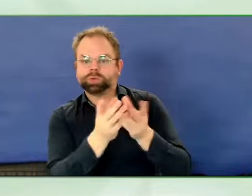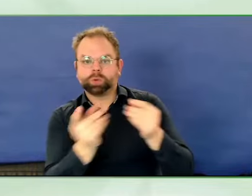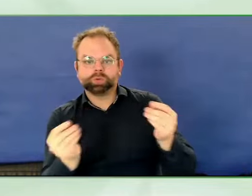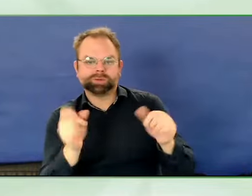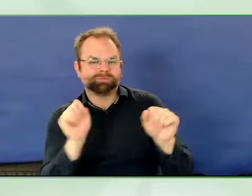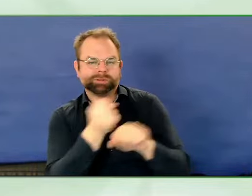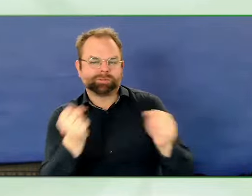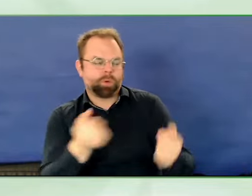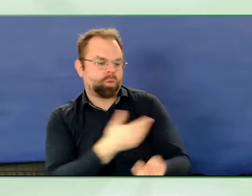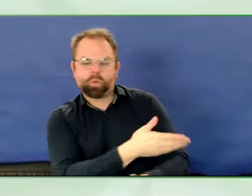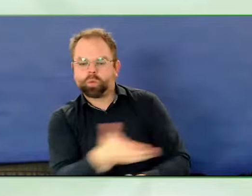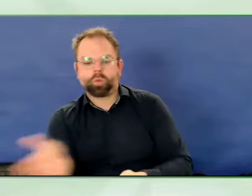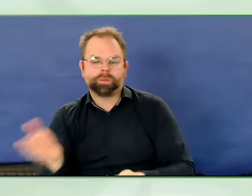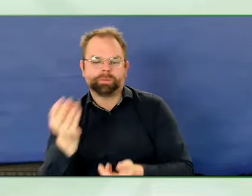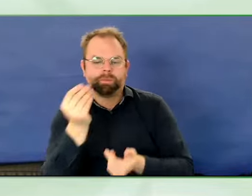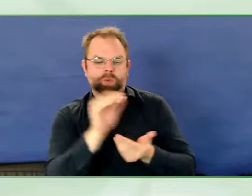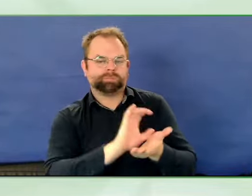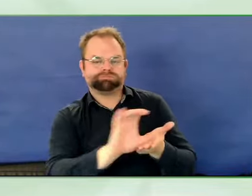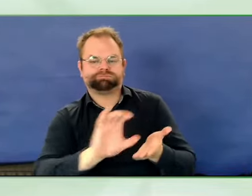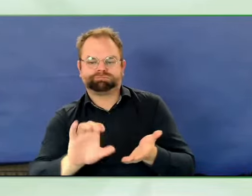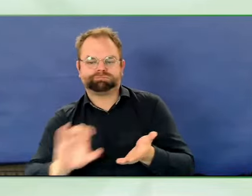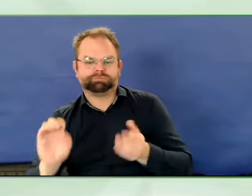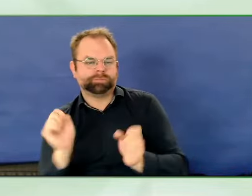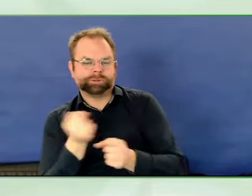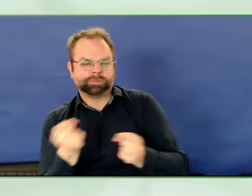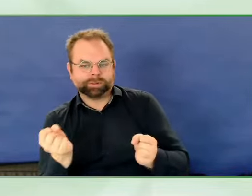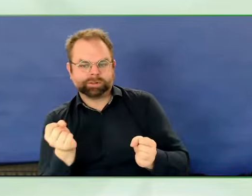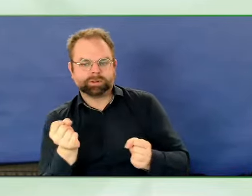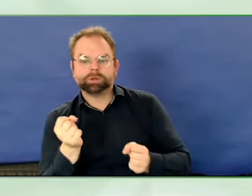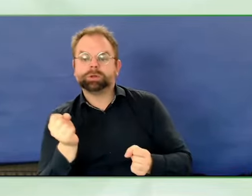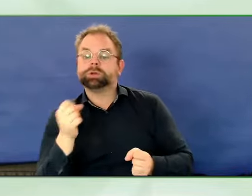Establishing a routine and doing the same things over and over again.